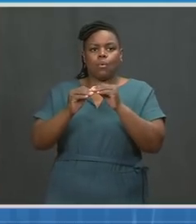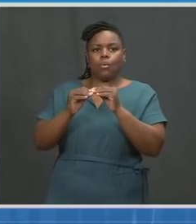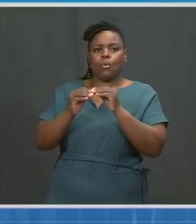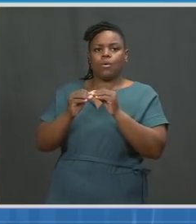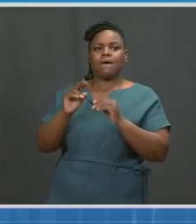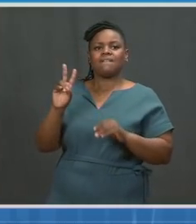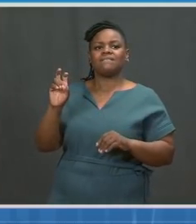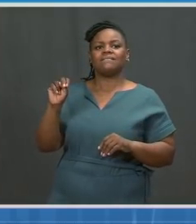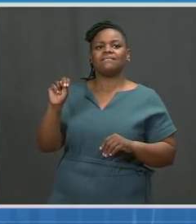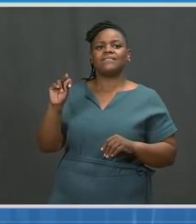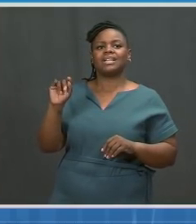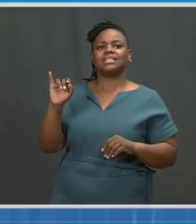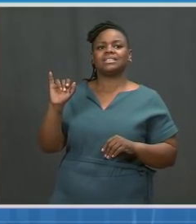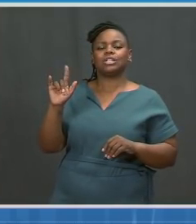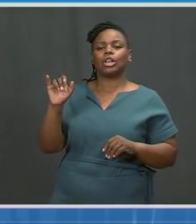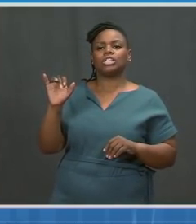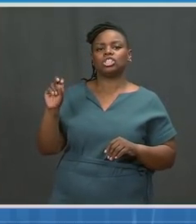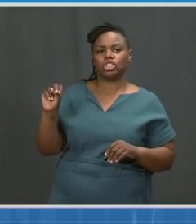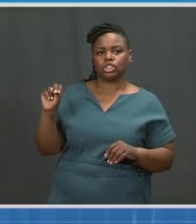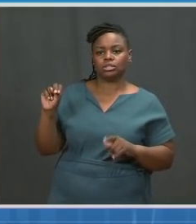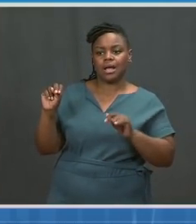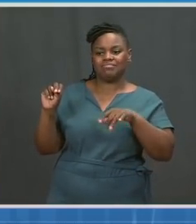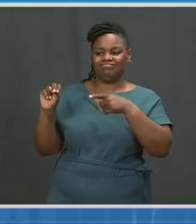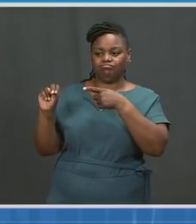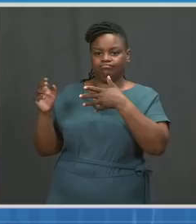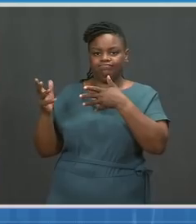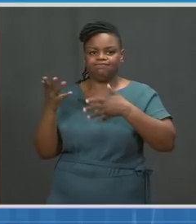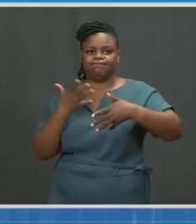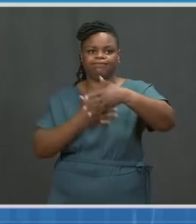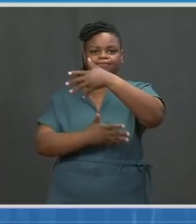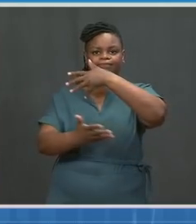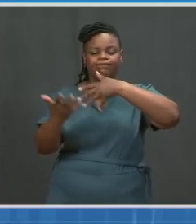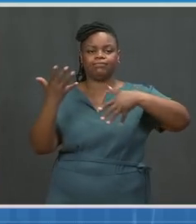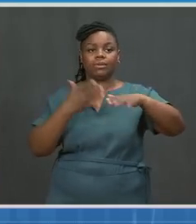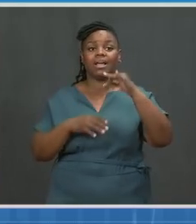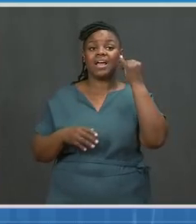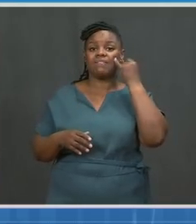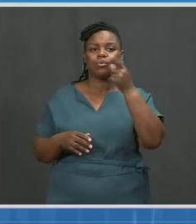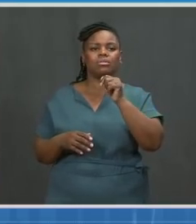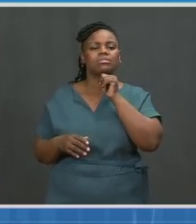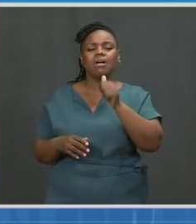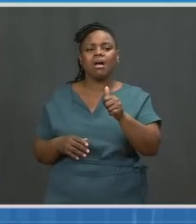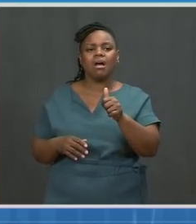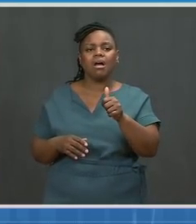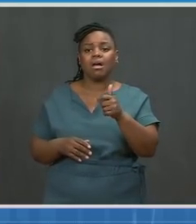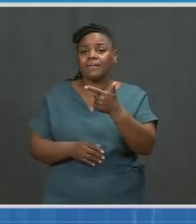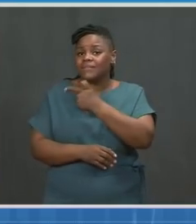more people wearing masks if they're unvaccinated. But again, I'd go back to the primary principles